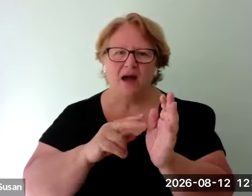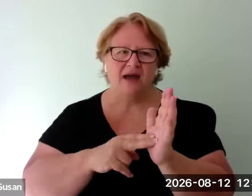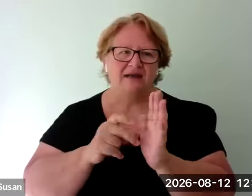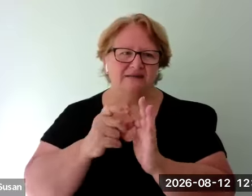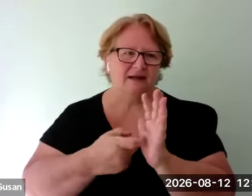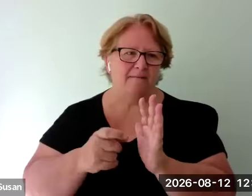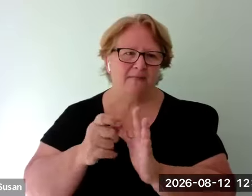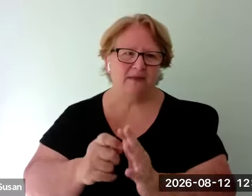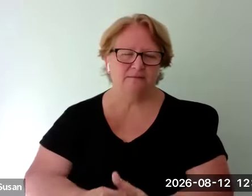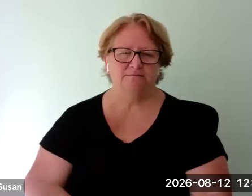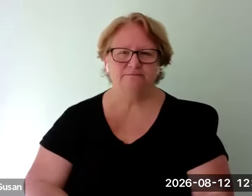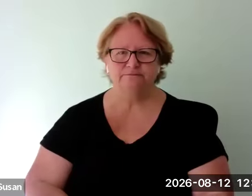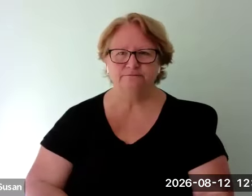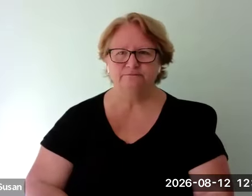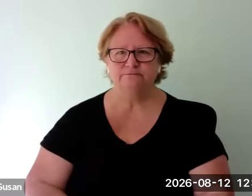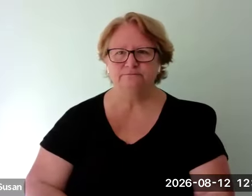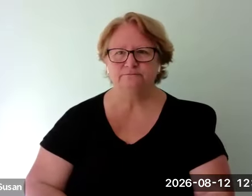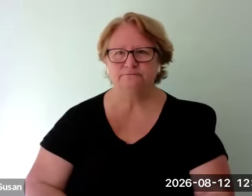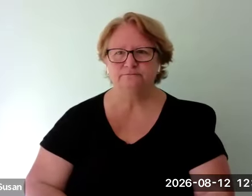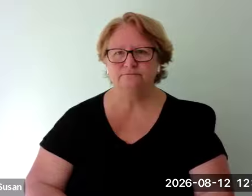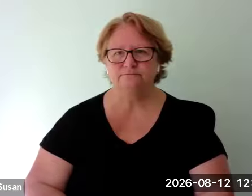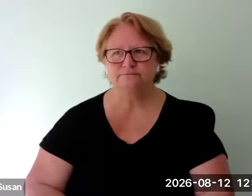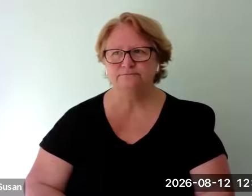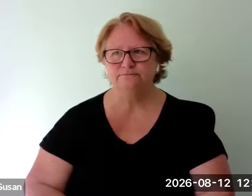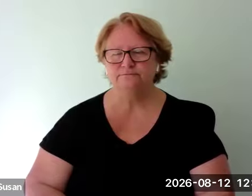sessions and networking opportunities that may be